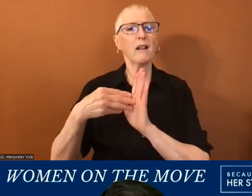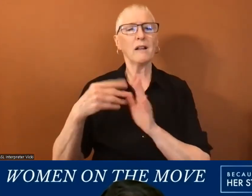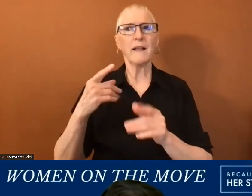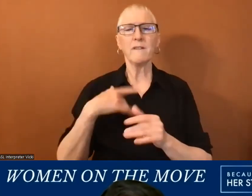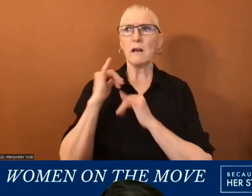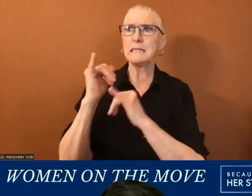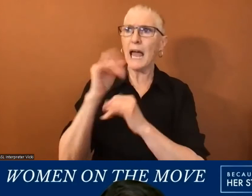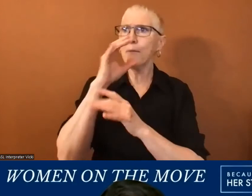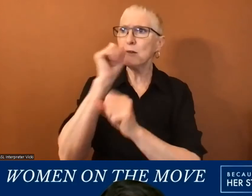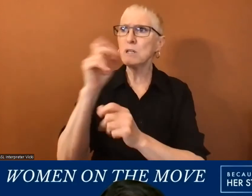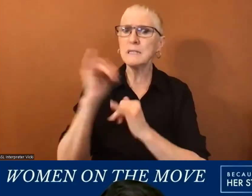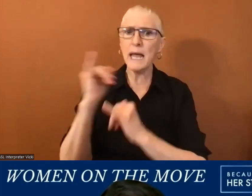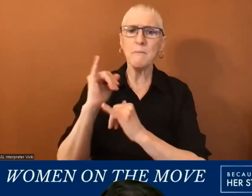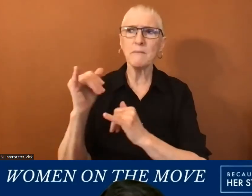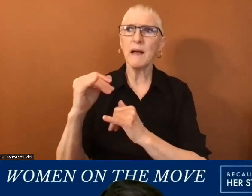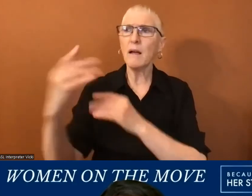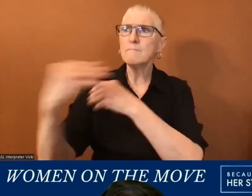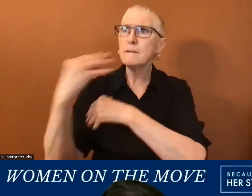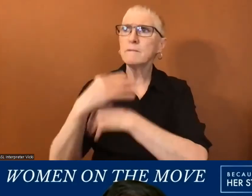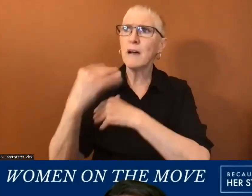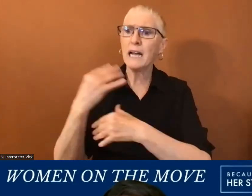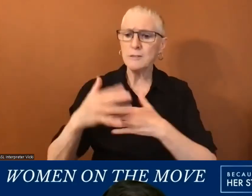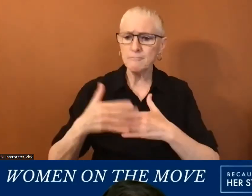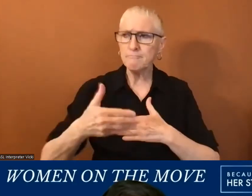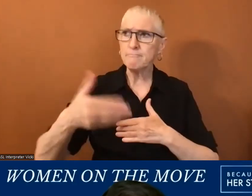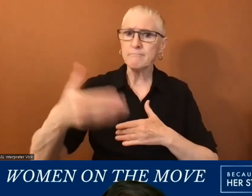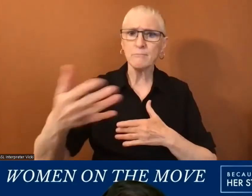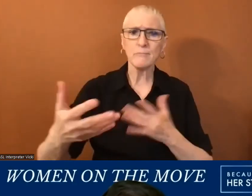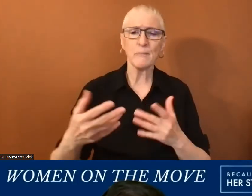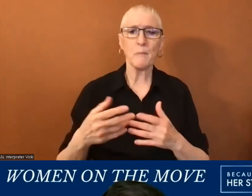and ask for their advice along the way. Um as I mentioned I had the privilege of working with many